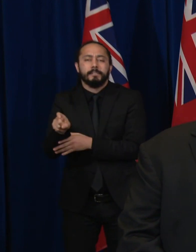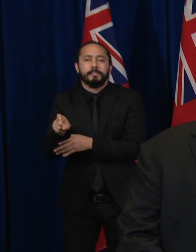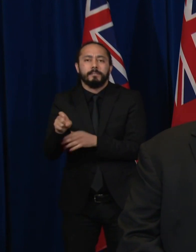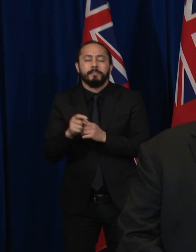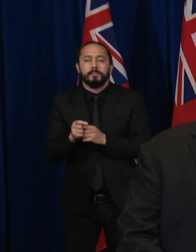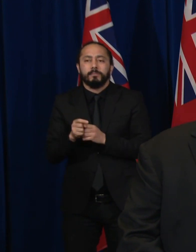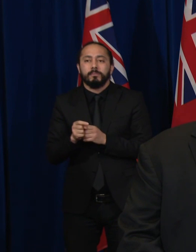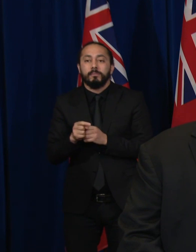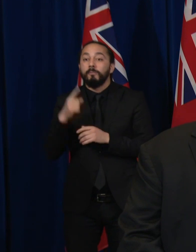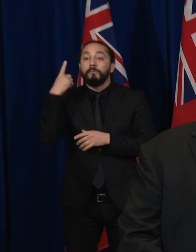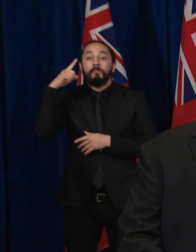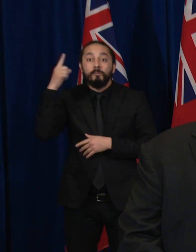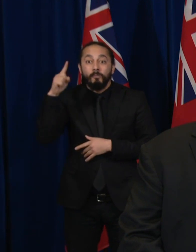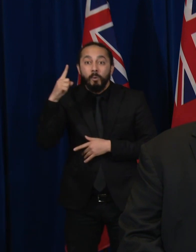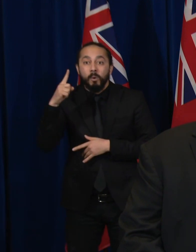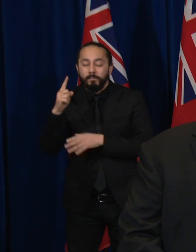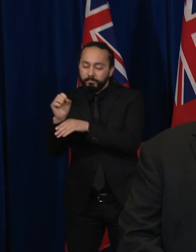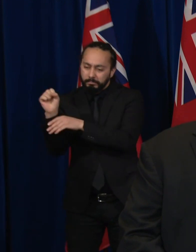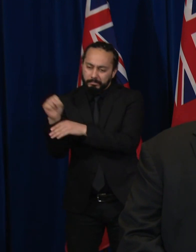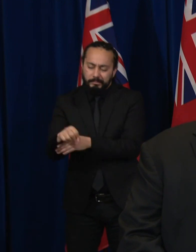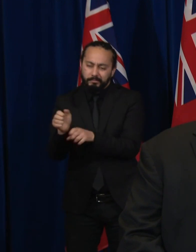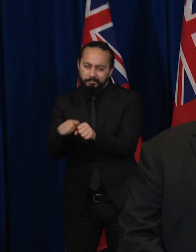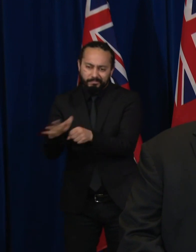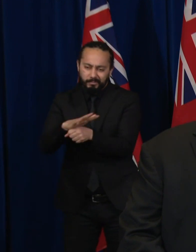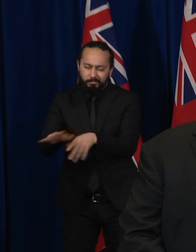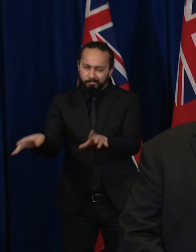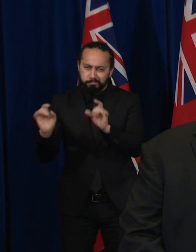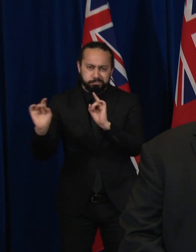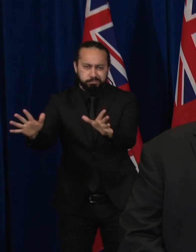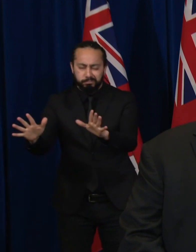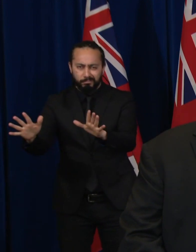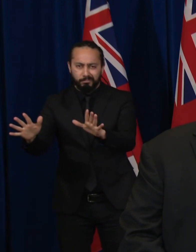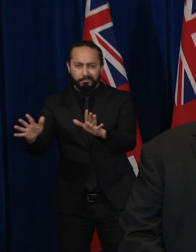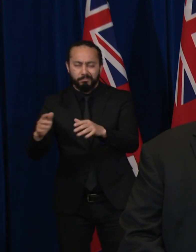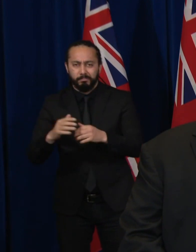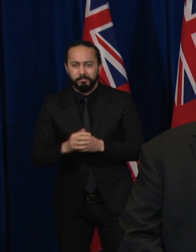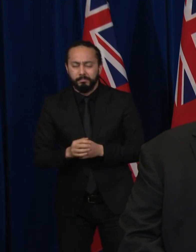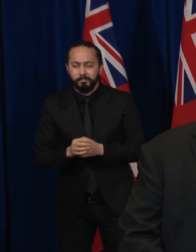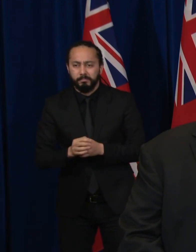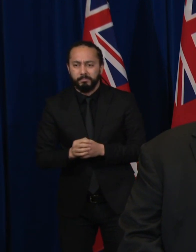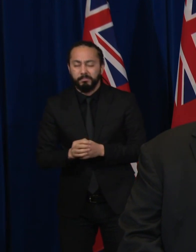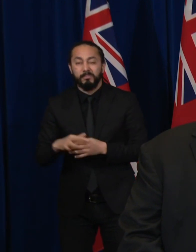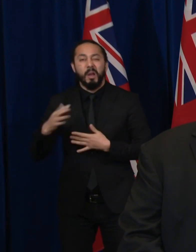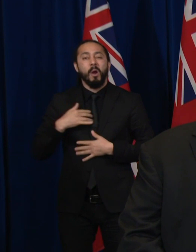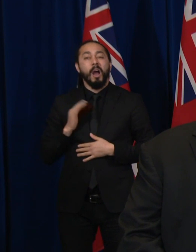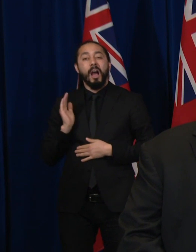The brave men, living and dead, who struggled here, terrible virus. We'll use every tool in our toolbox in this fight, and have hallowed it, far above our poor power to add or detract.